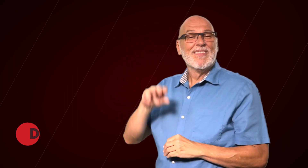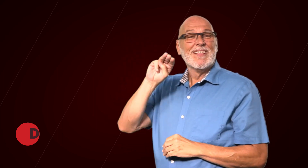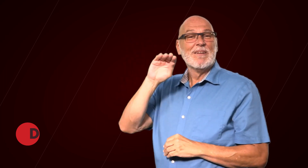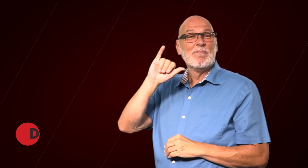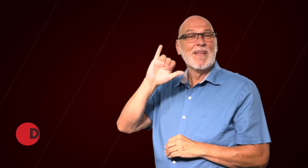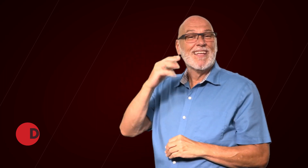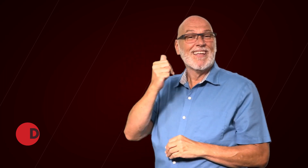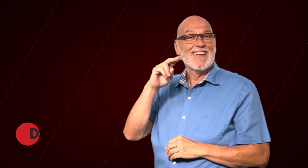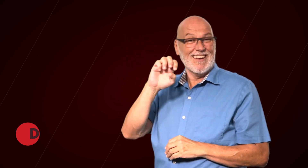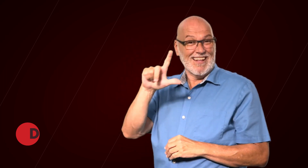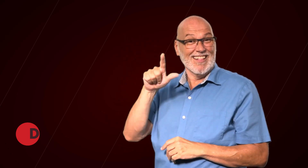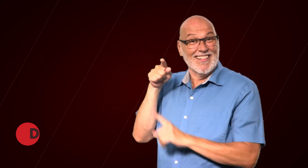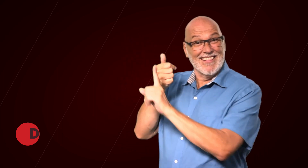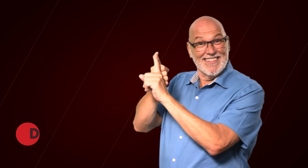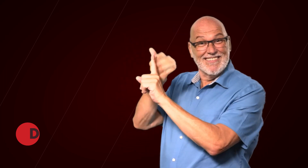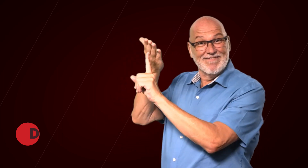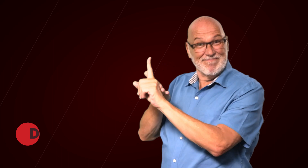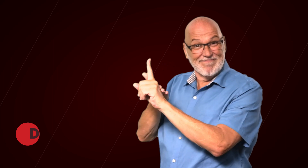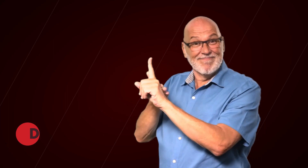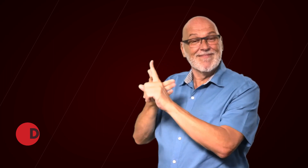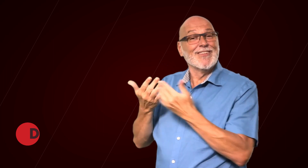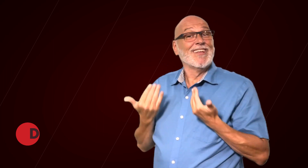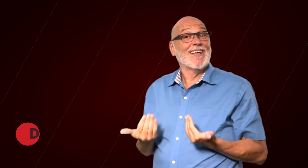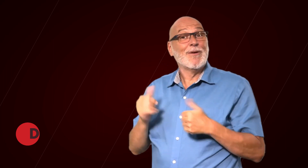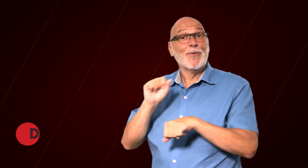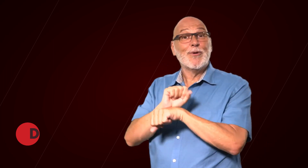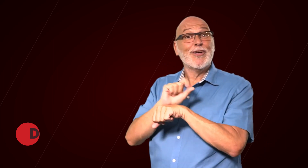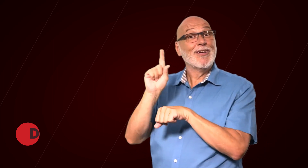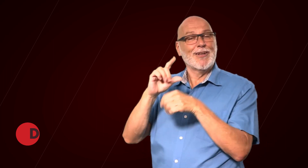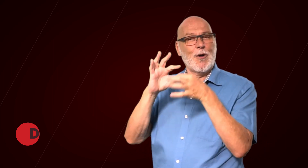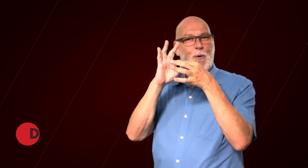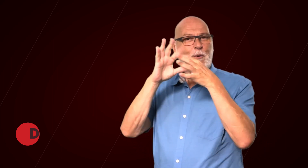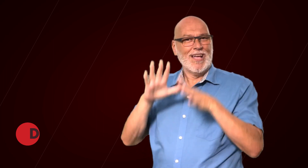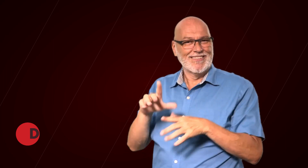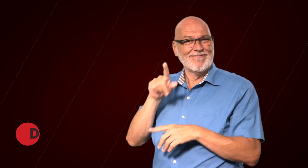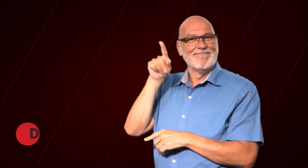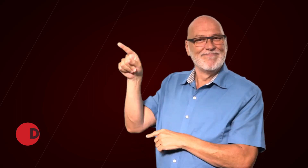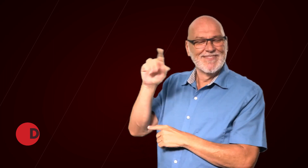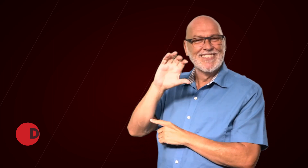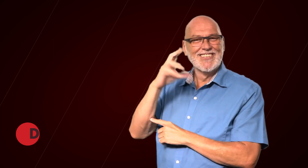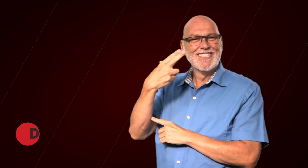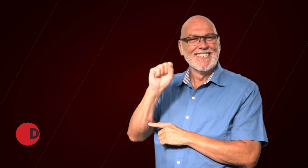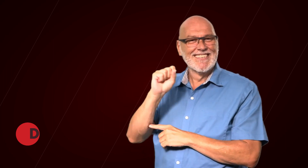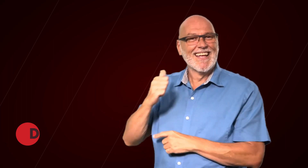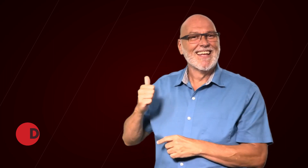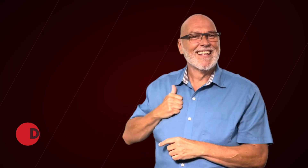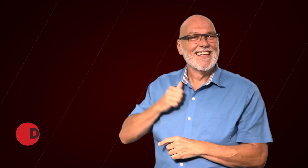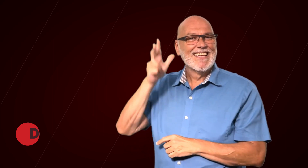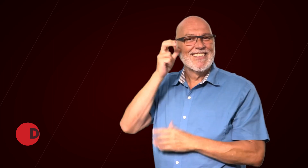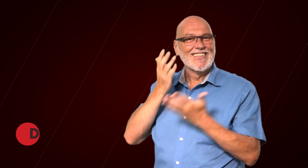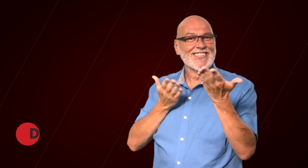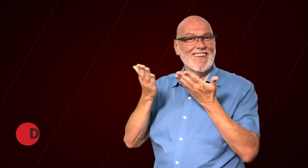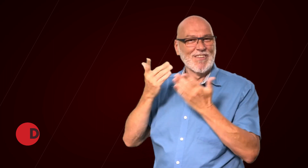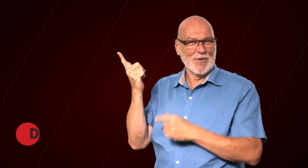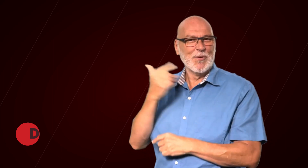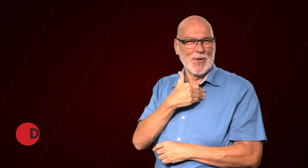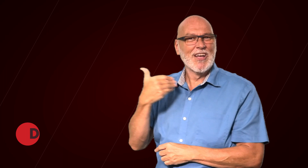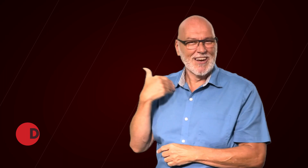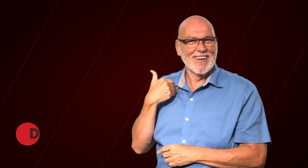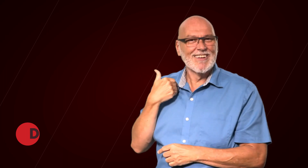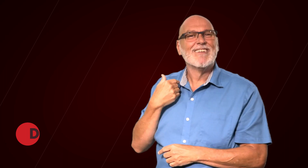Michael, who is currently a Coordinator at Canadian Hearing Services in Toronto,